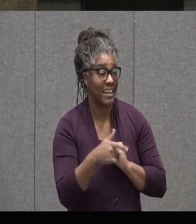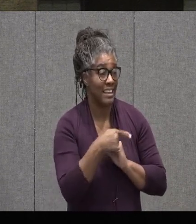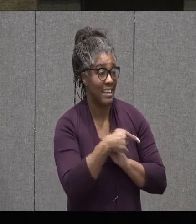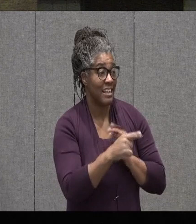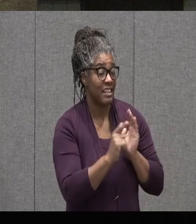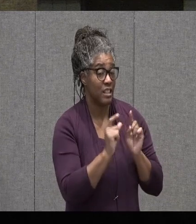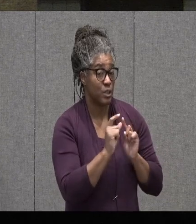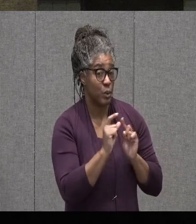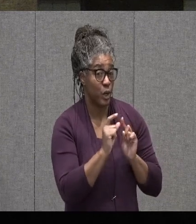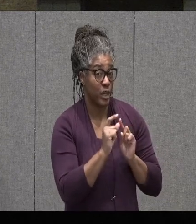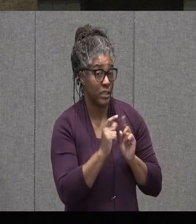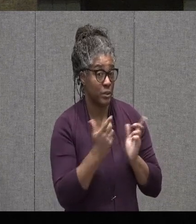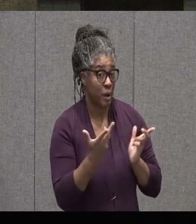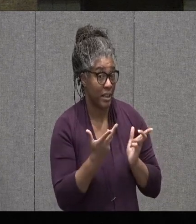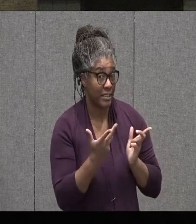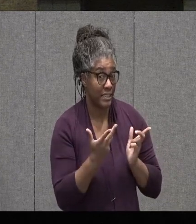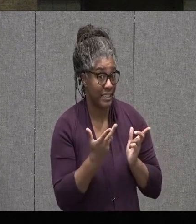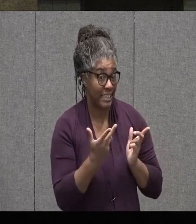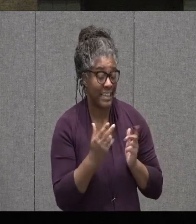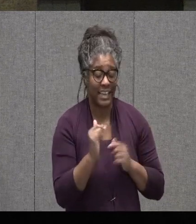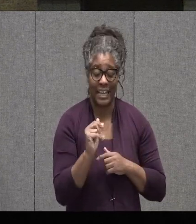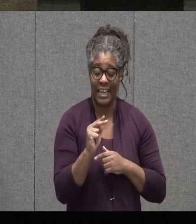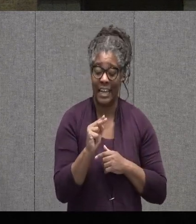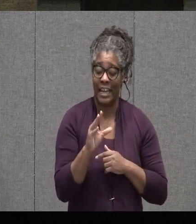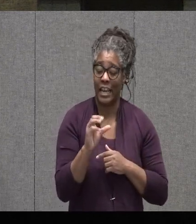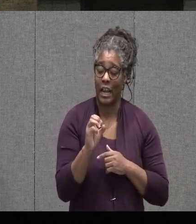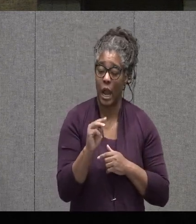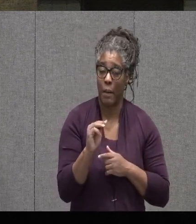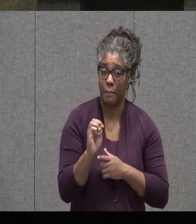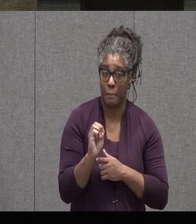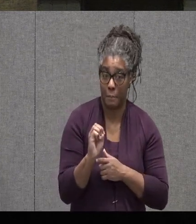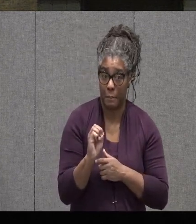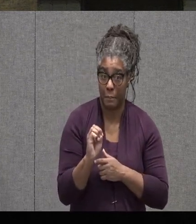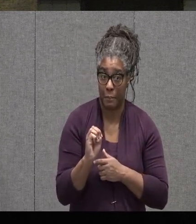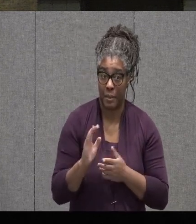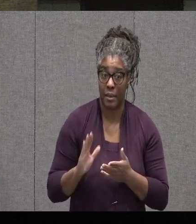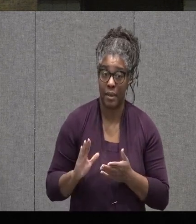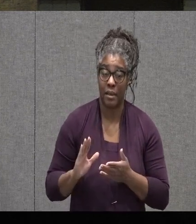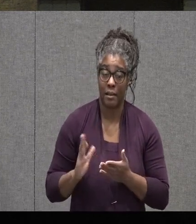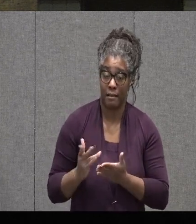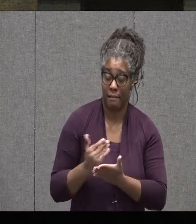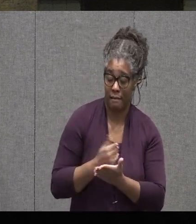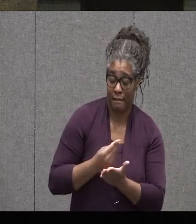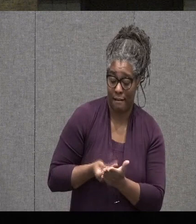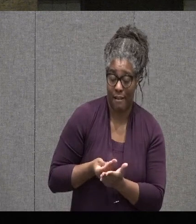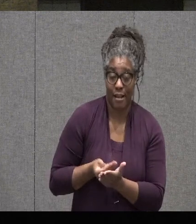Income, exactly. And income means earning money that comes from labor,